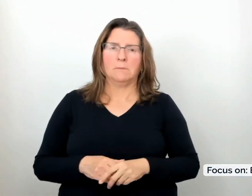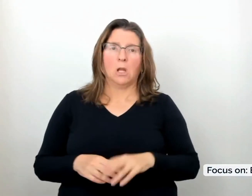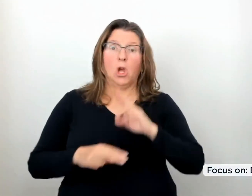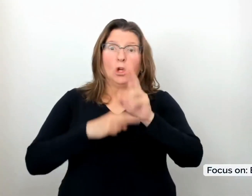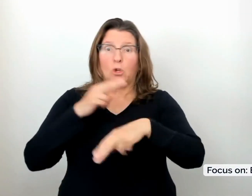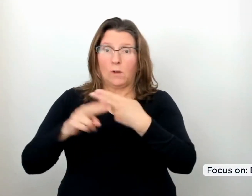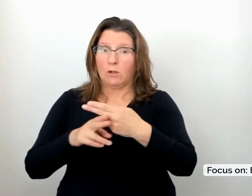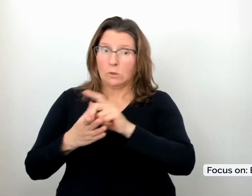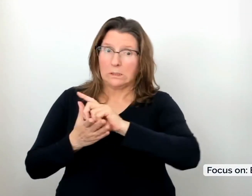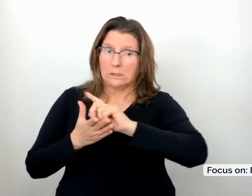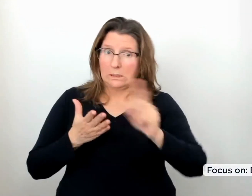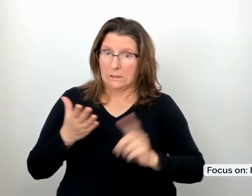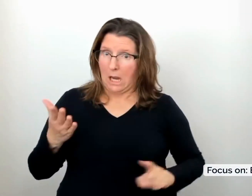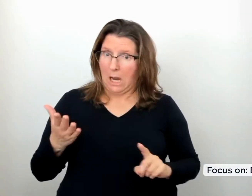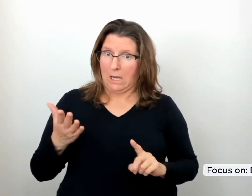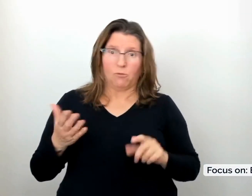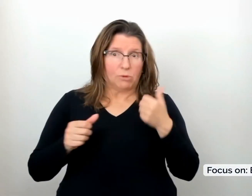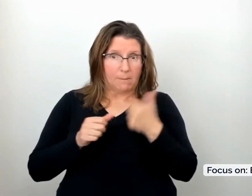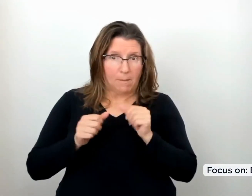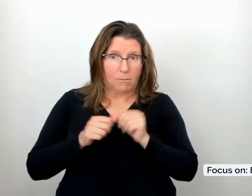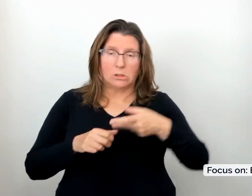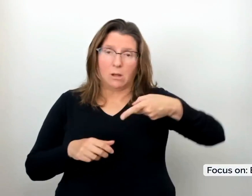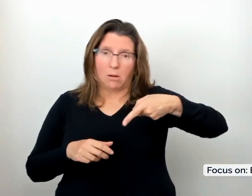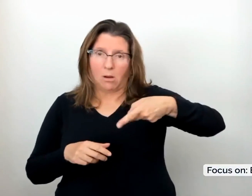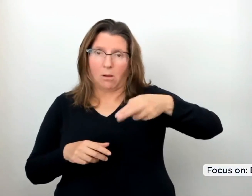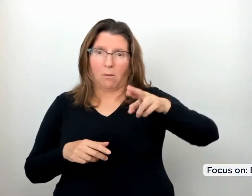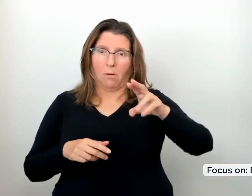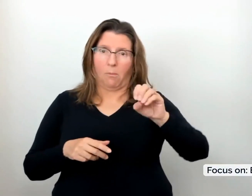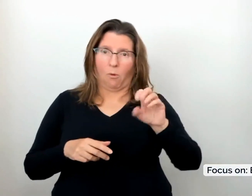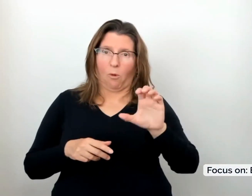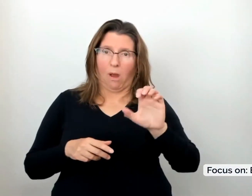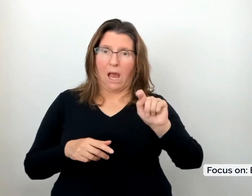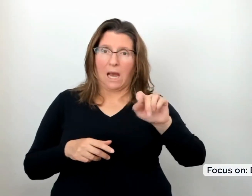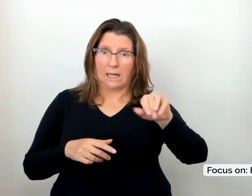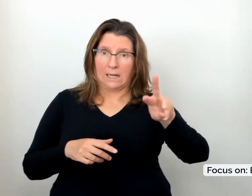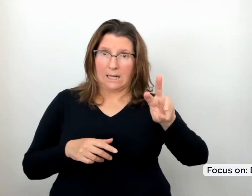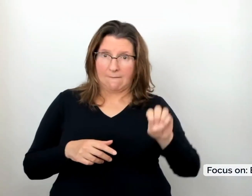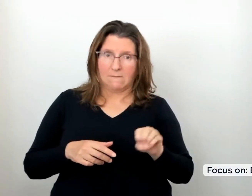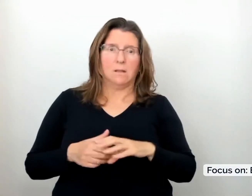Successful Universal Designs for Learning require us to be PROACTIVE.